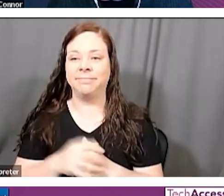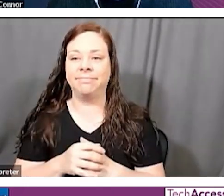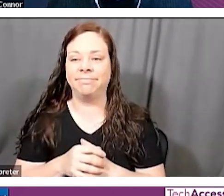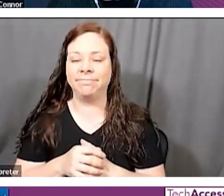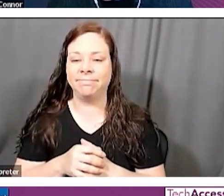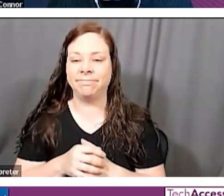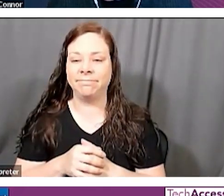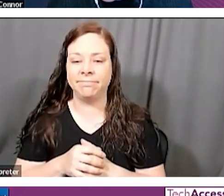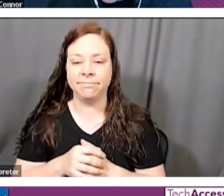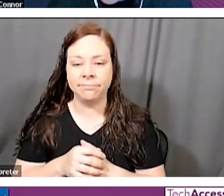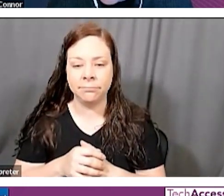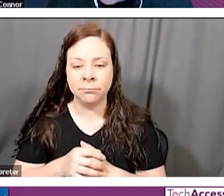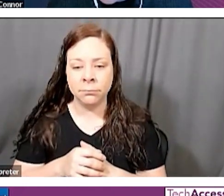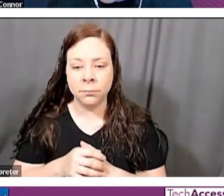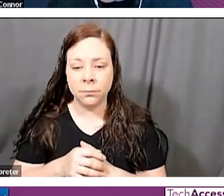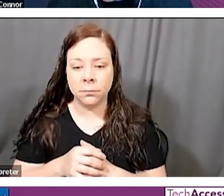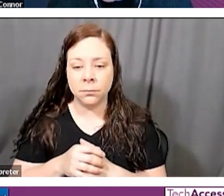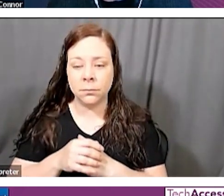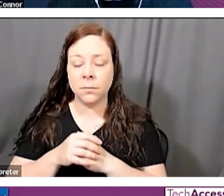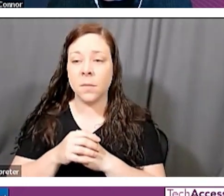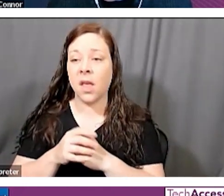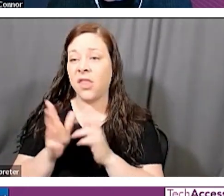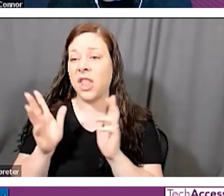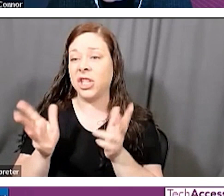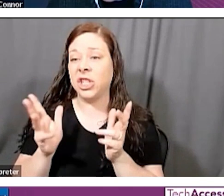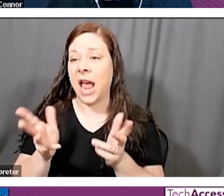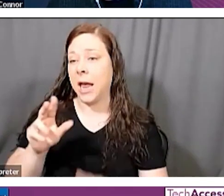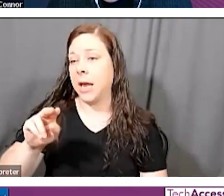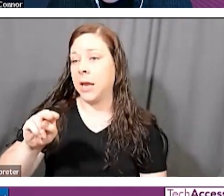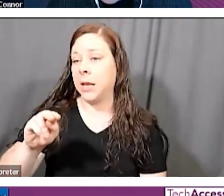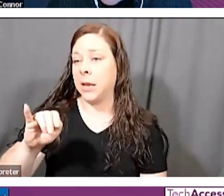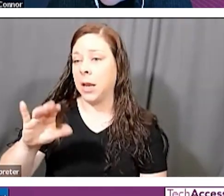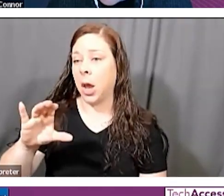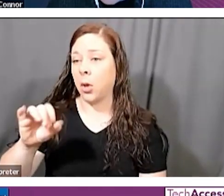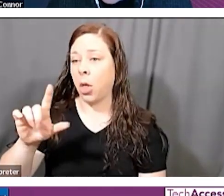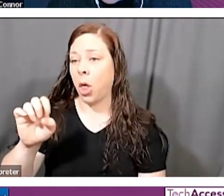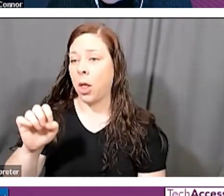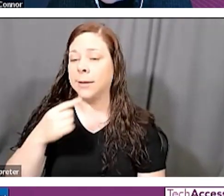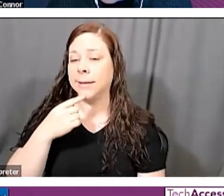Let's see, that looks like we have in the chat, Nicole says that, that they're an instructional designer.